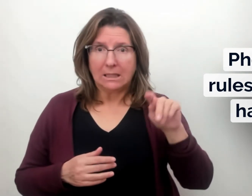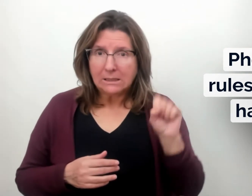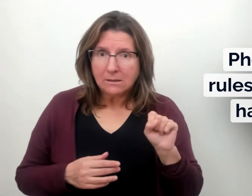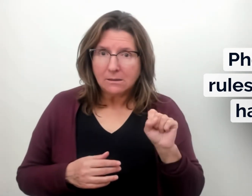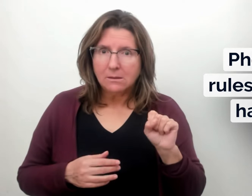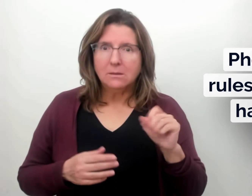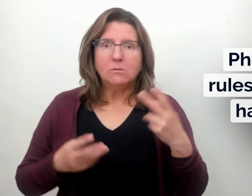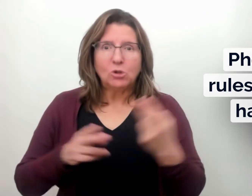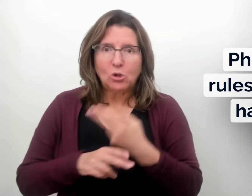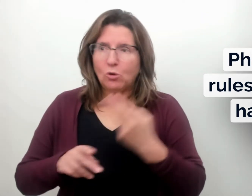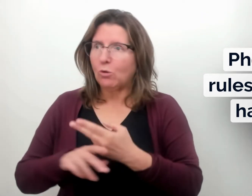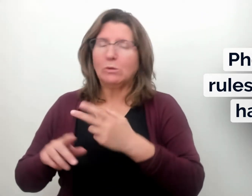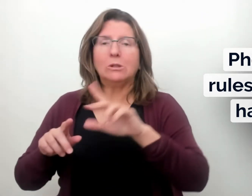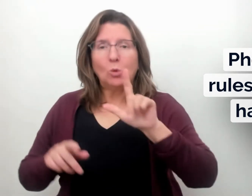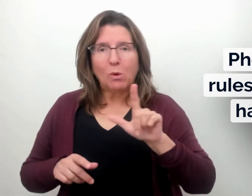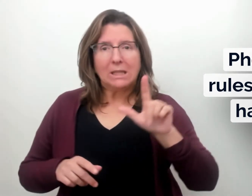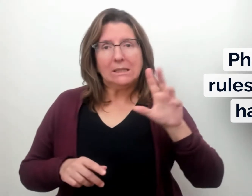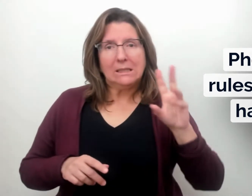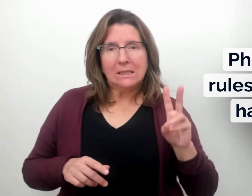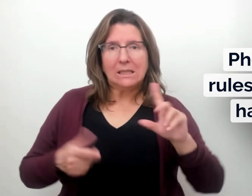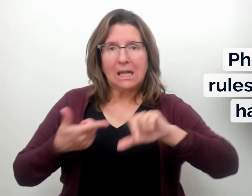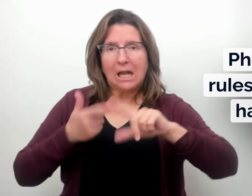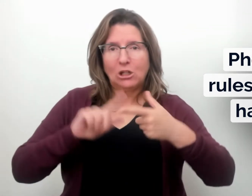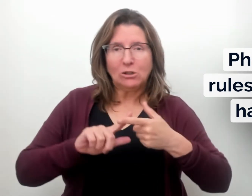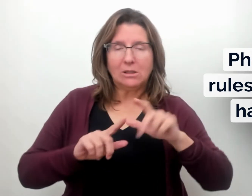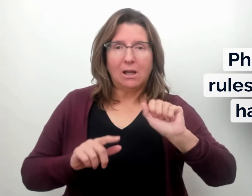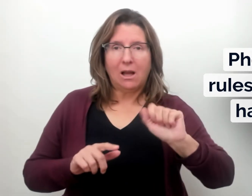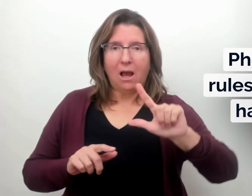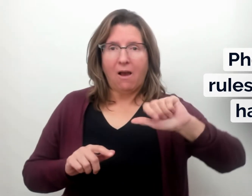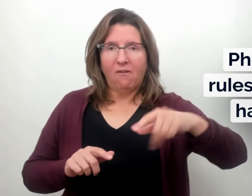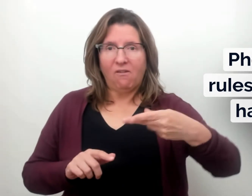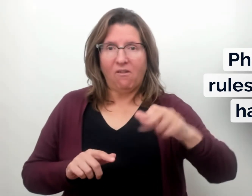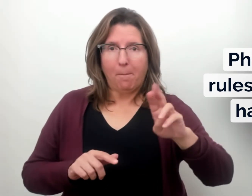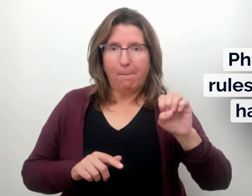English has vowels, consonants and twenty-six letters to our alphabet.